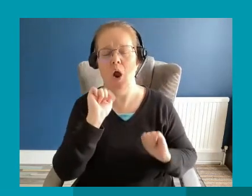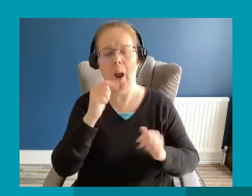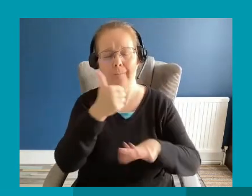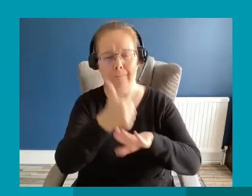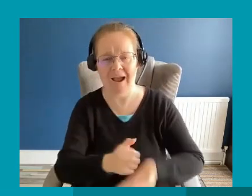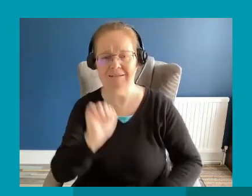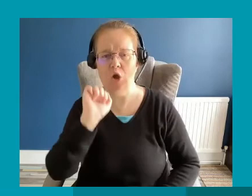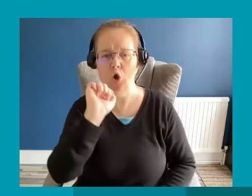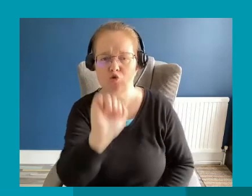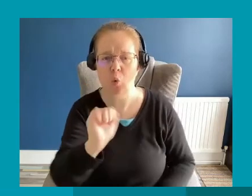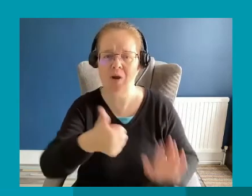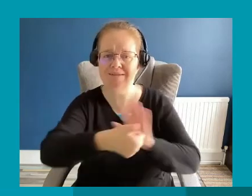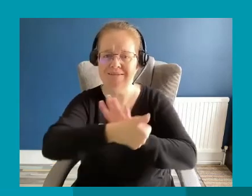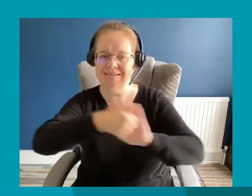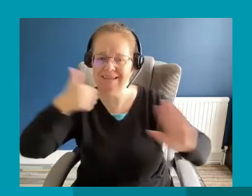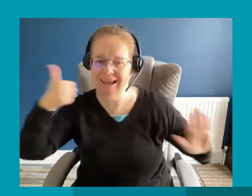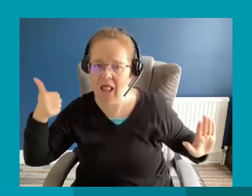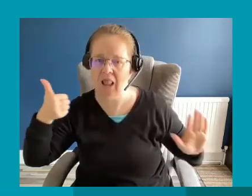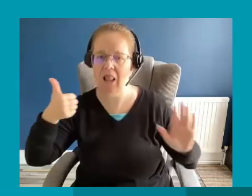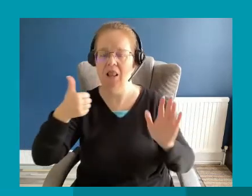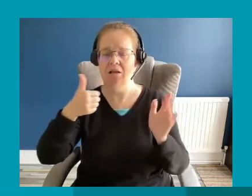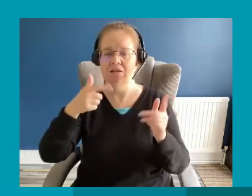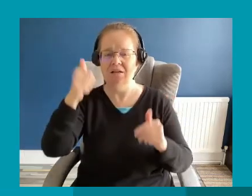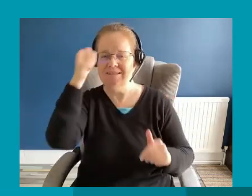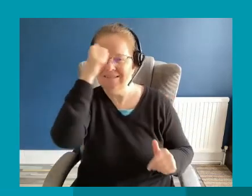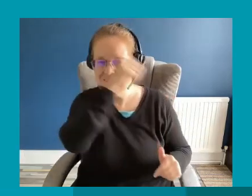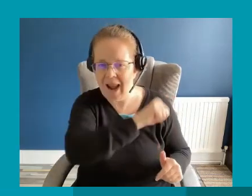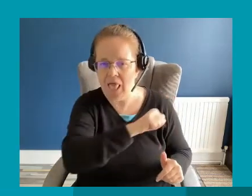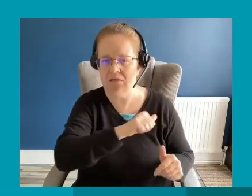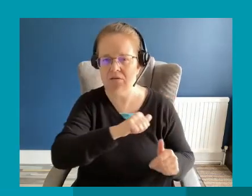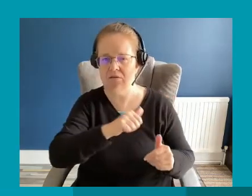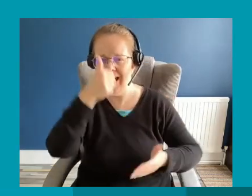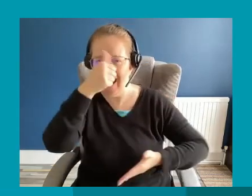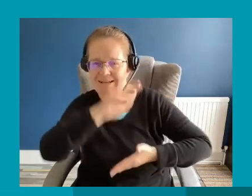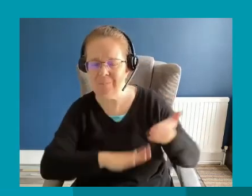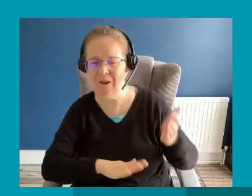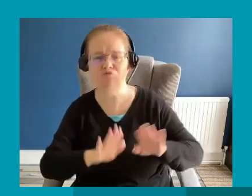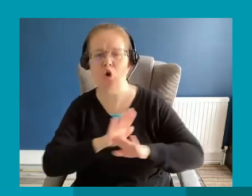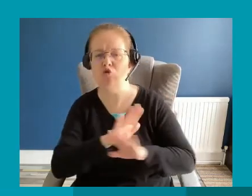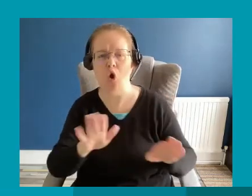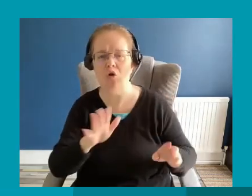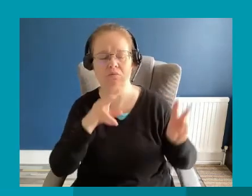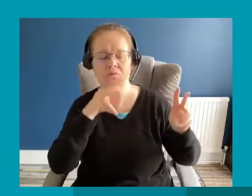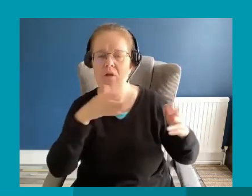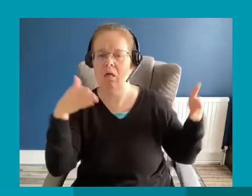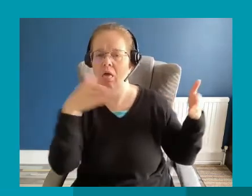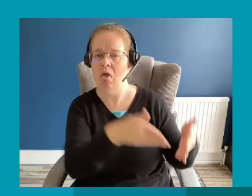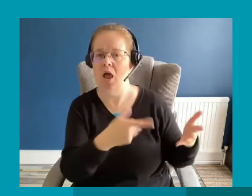considered based on your merit on your skills and your talent. Also know that you can have respectful